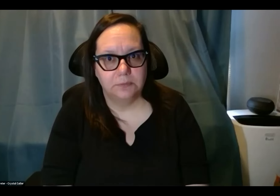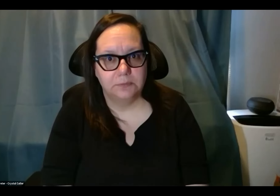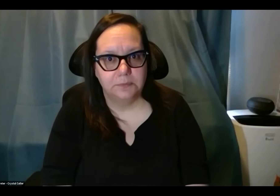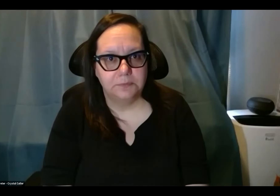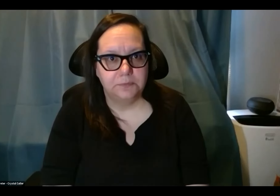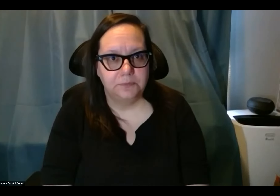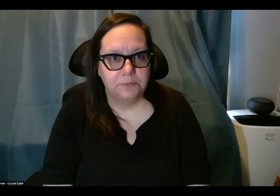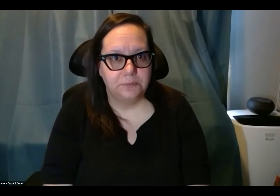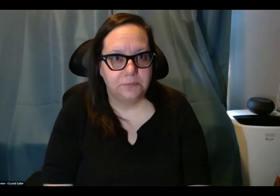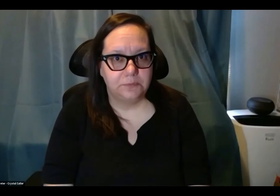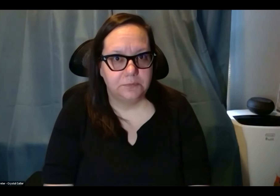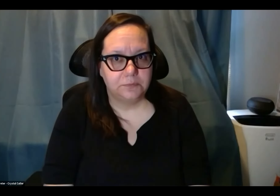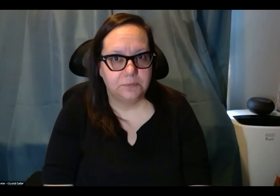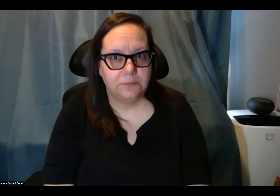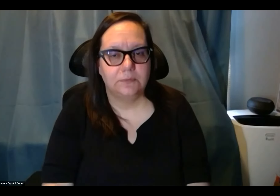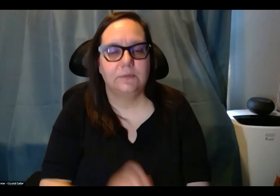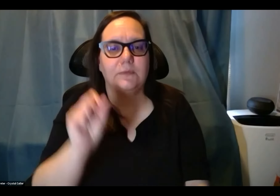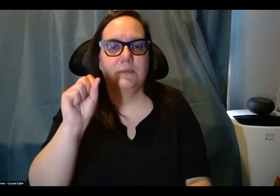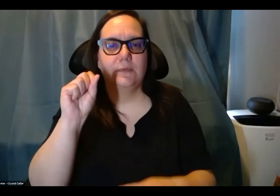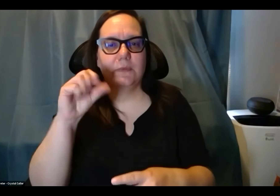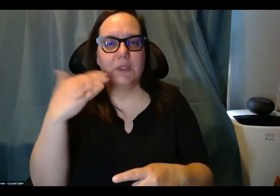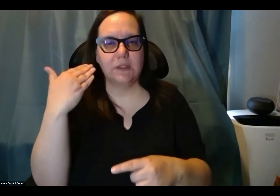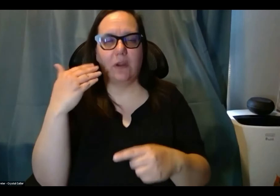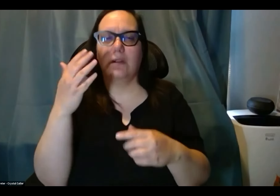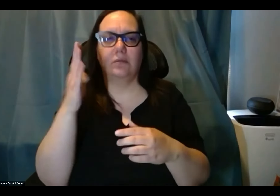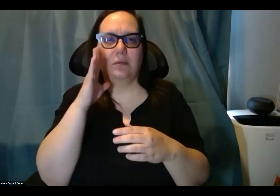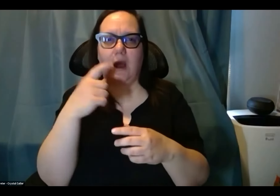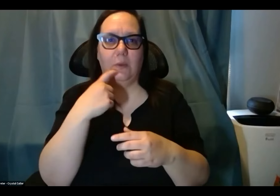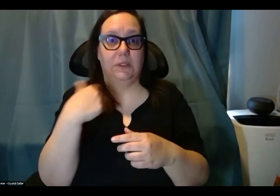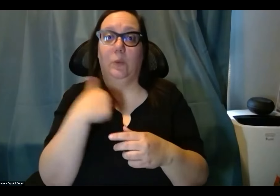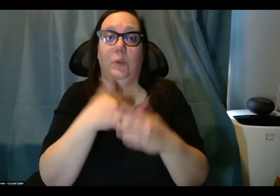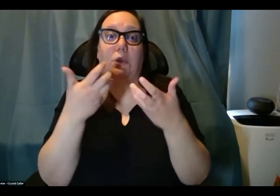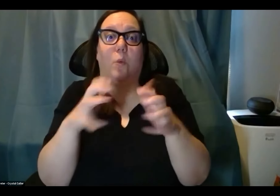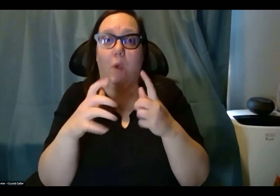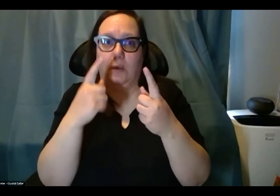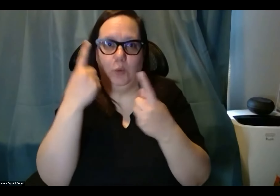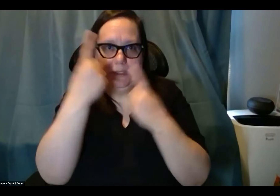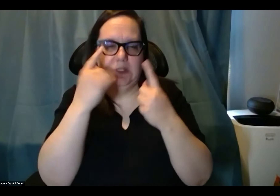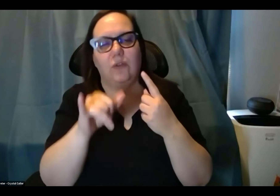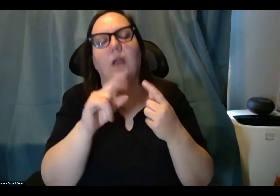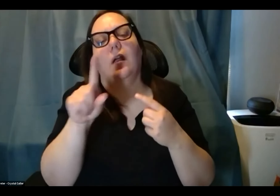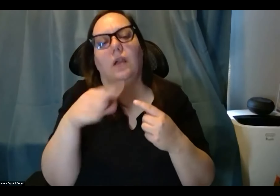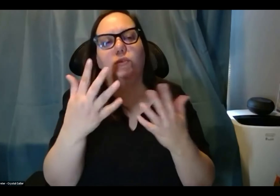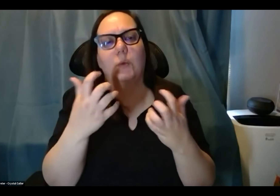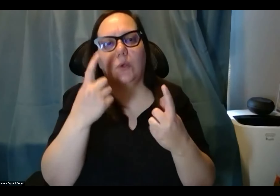Sarah: I would say we don't want to consider that, I just want to consider the, we will